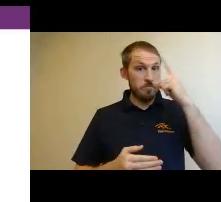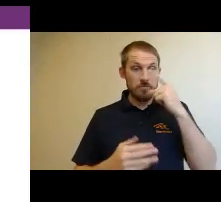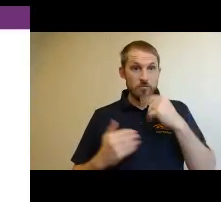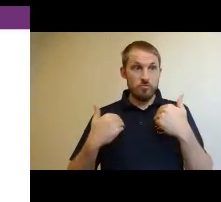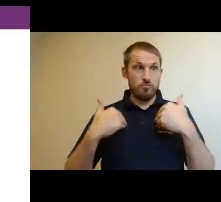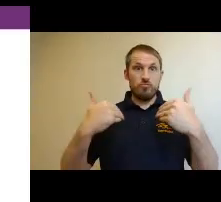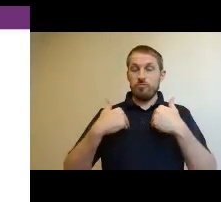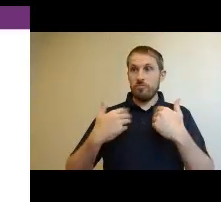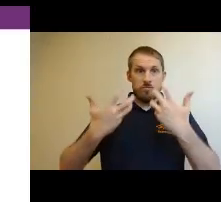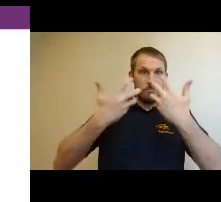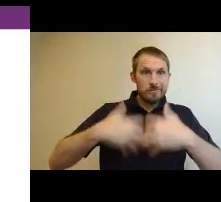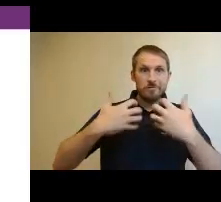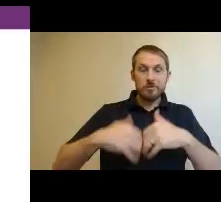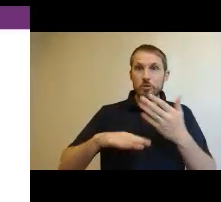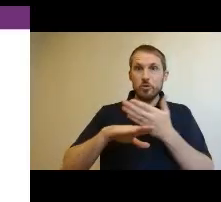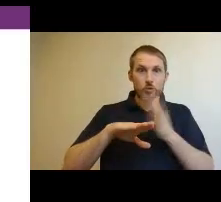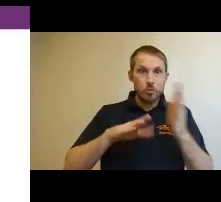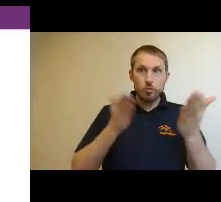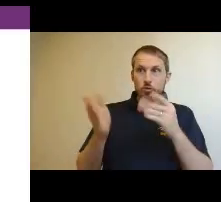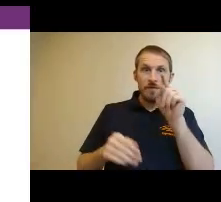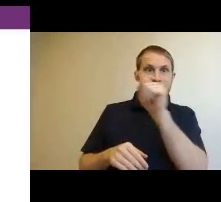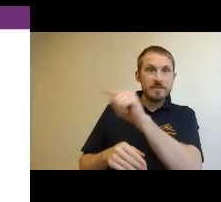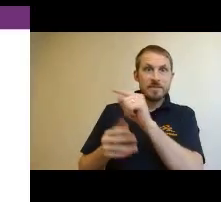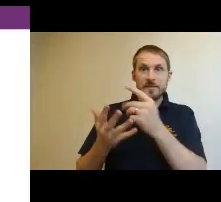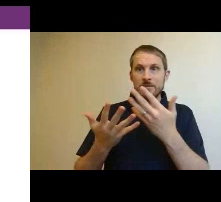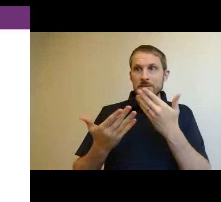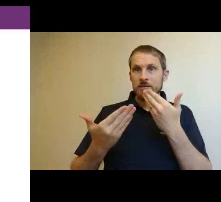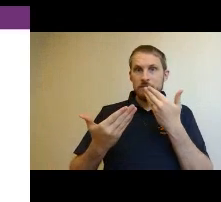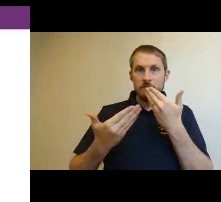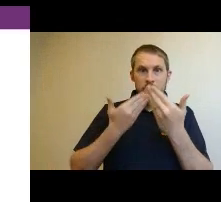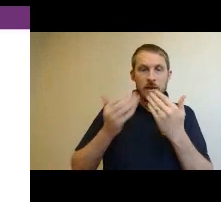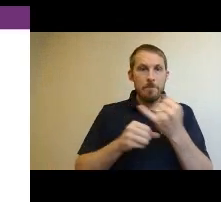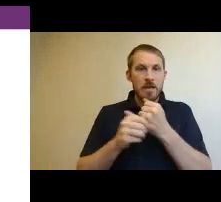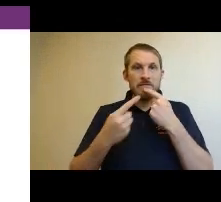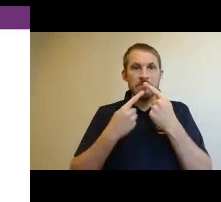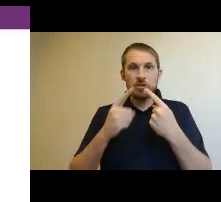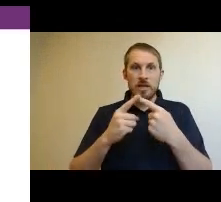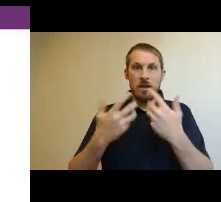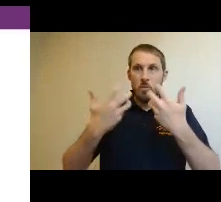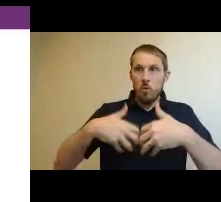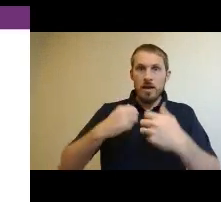systems, medical information, and support options that they've never had to think about before.